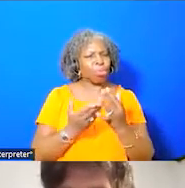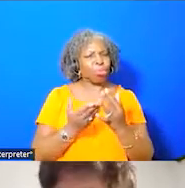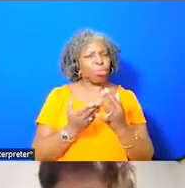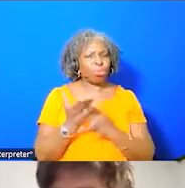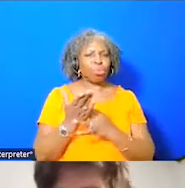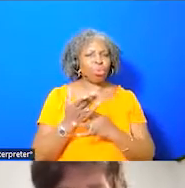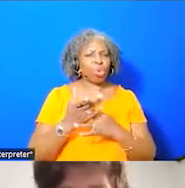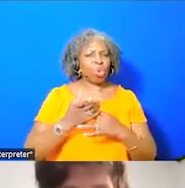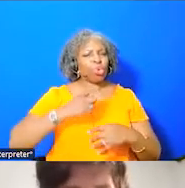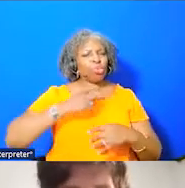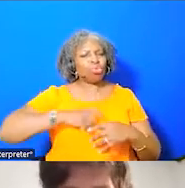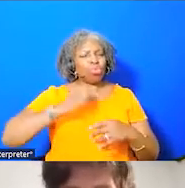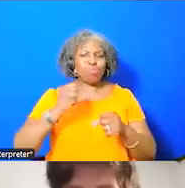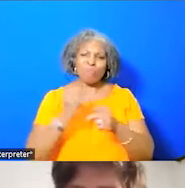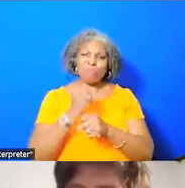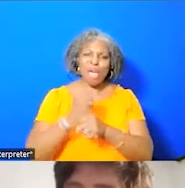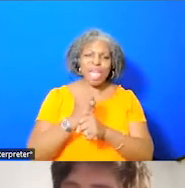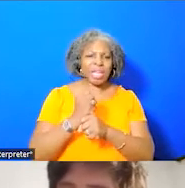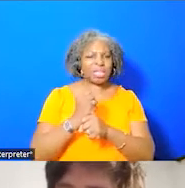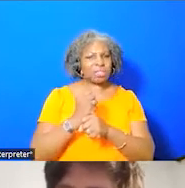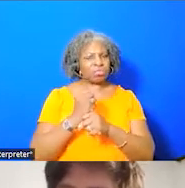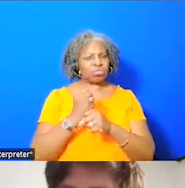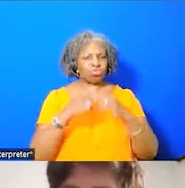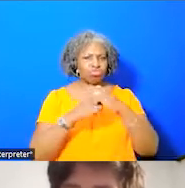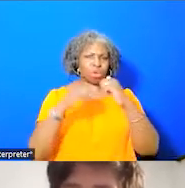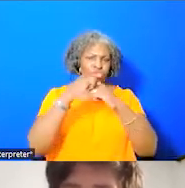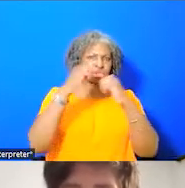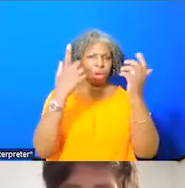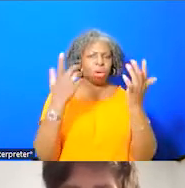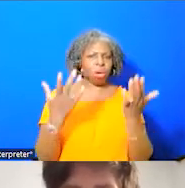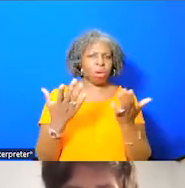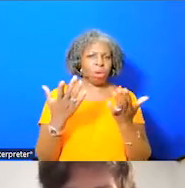out of the Anthropocene essentially, that even at our worst, we can create